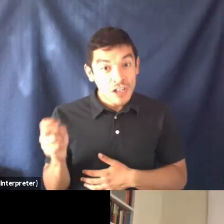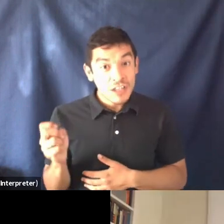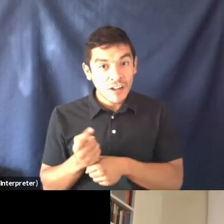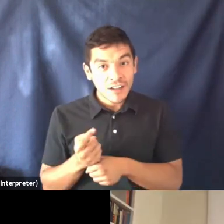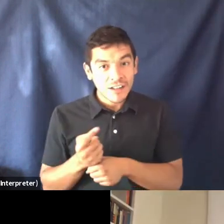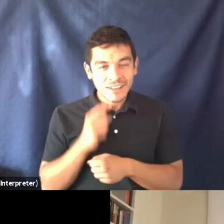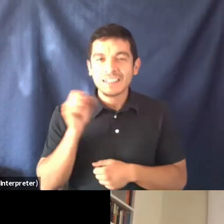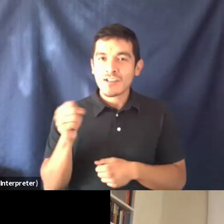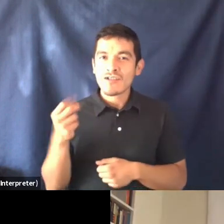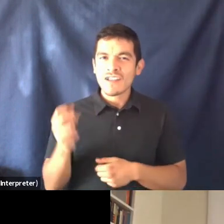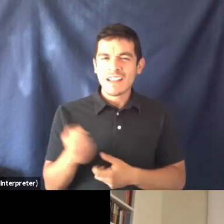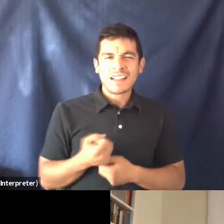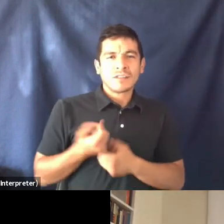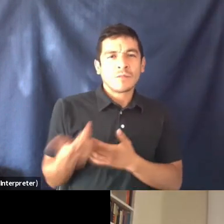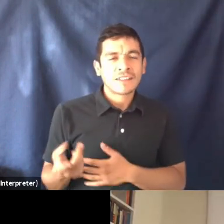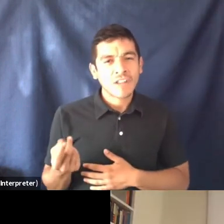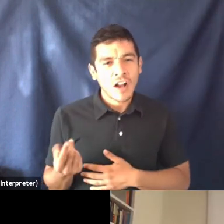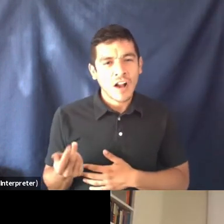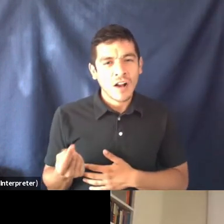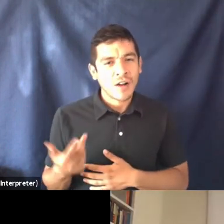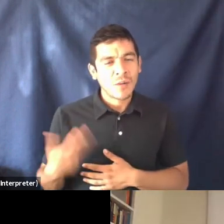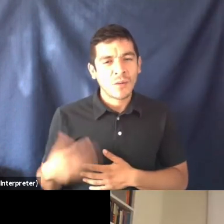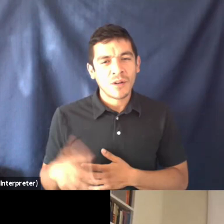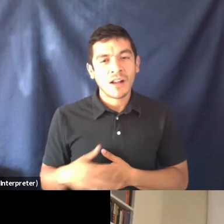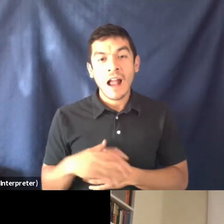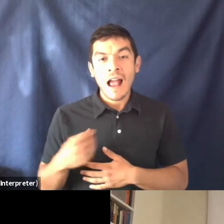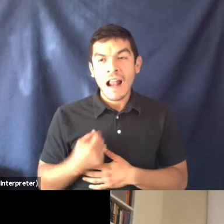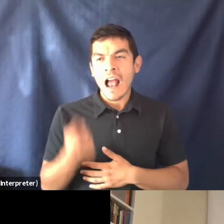She's such an expressive dog and I'm sure her name means Olive,